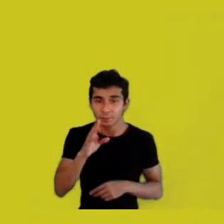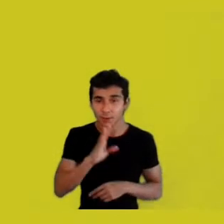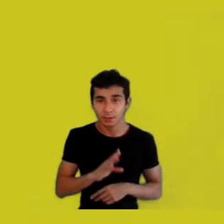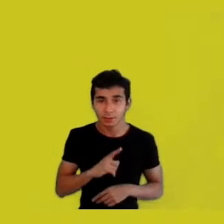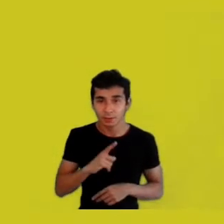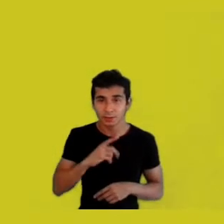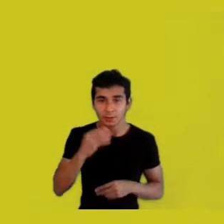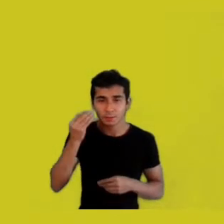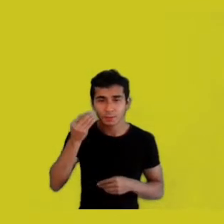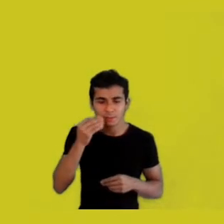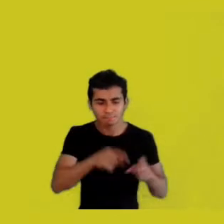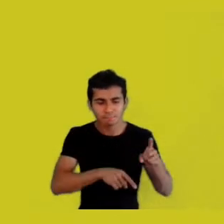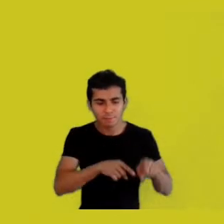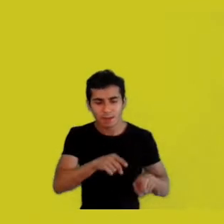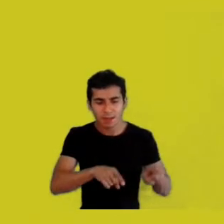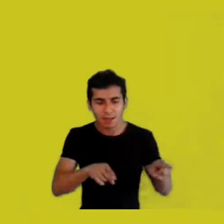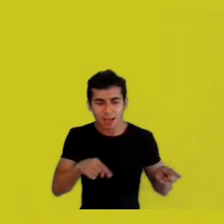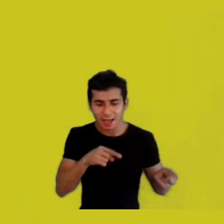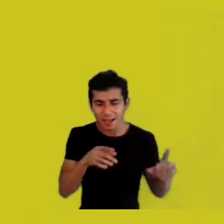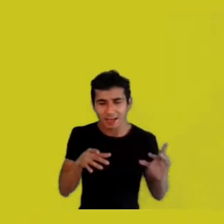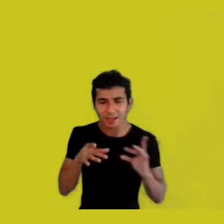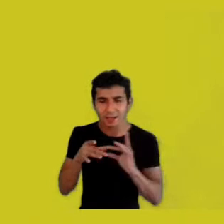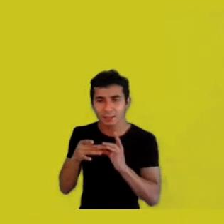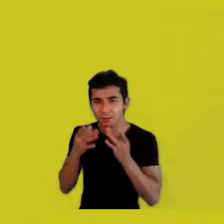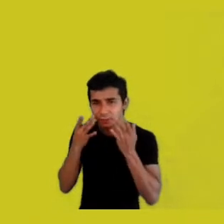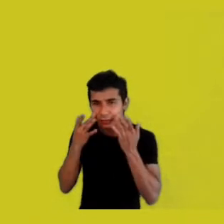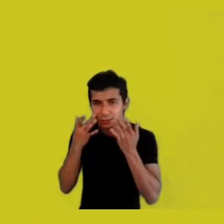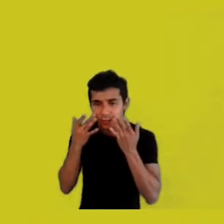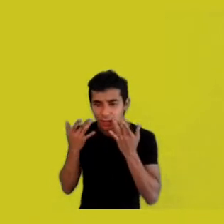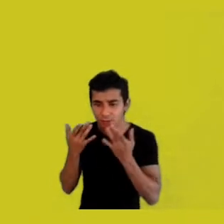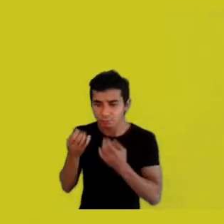Well, this is a first issue.